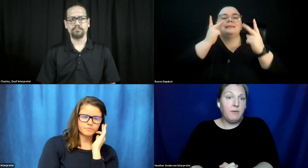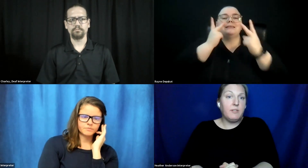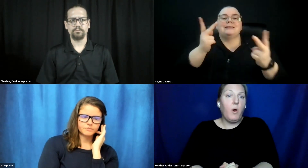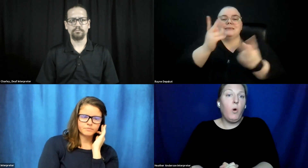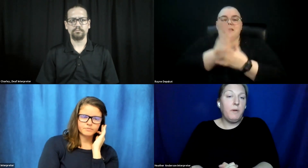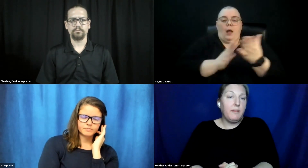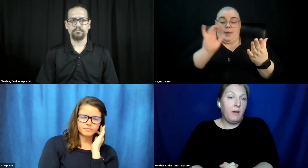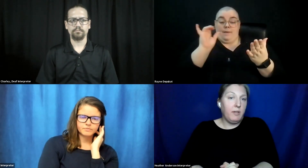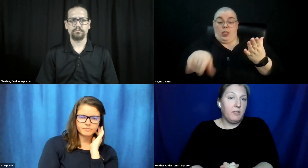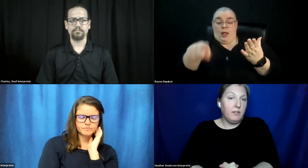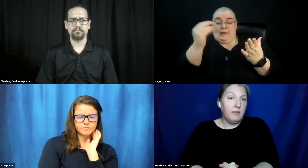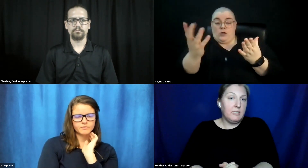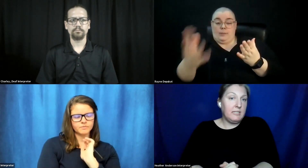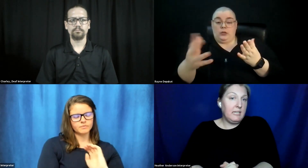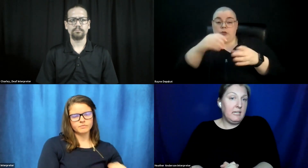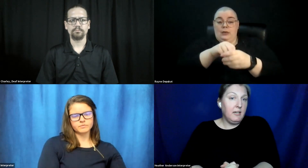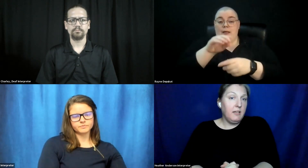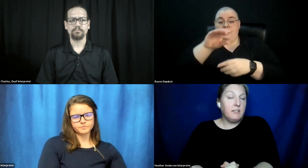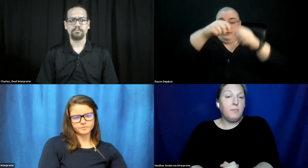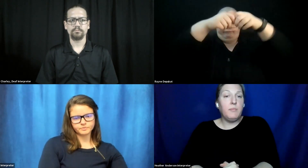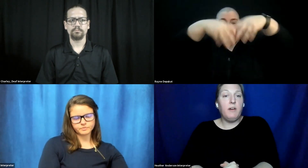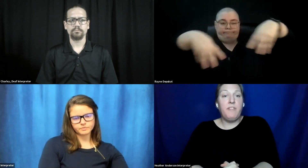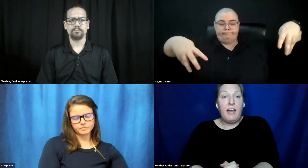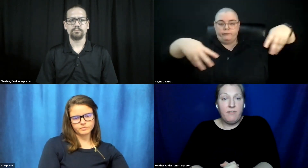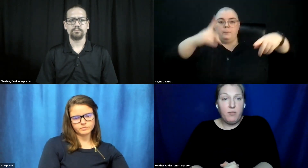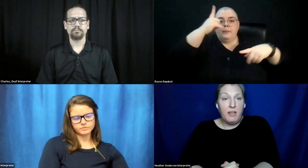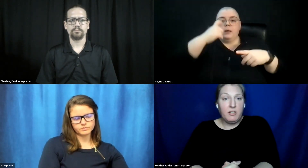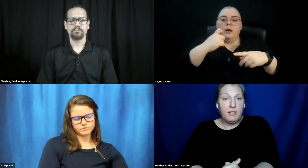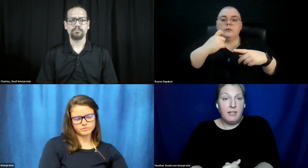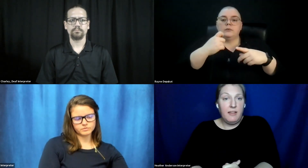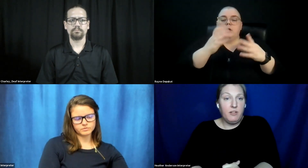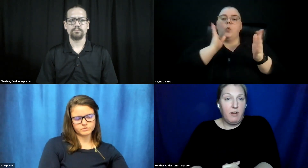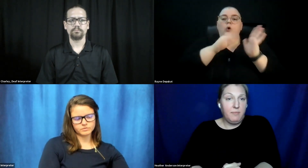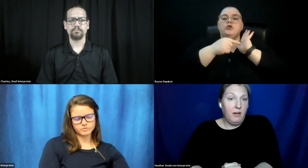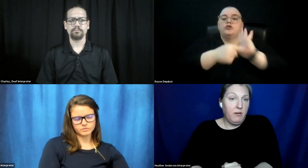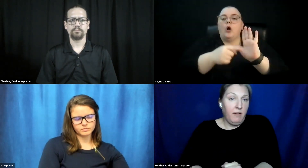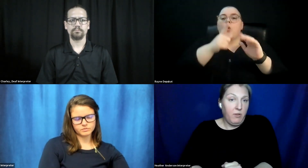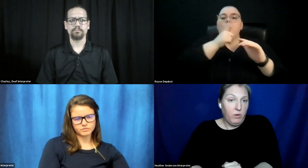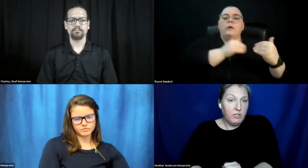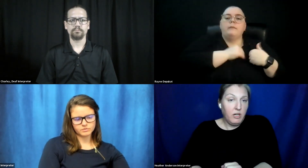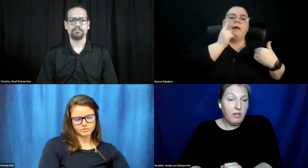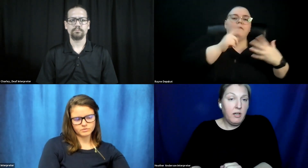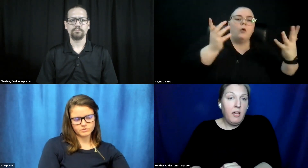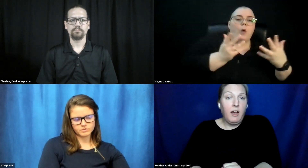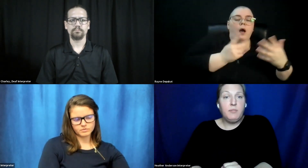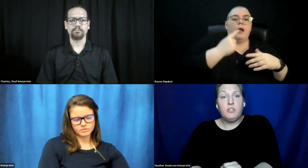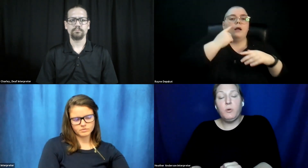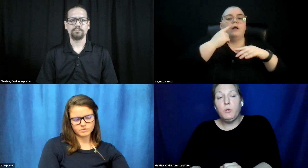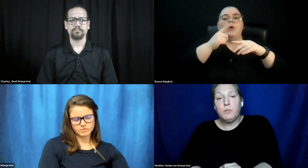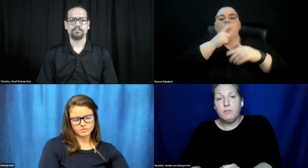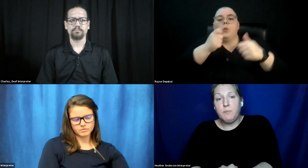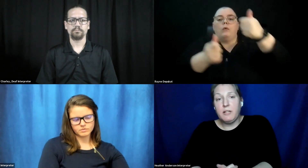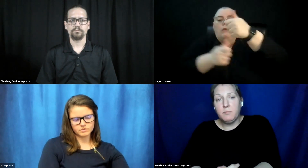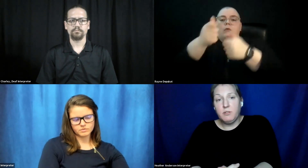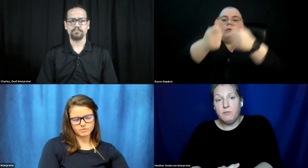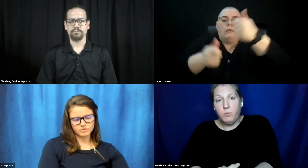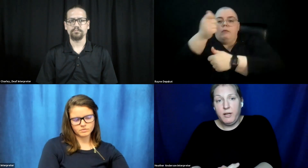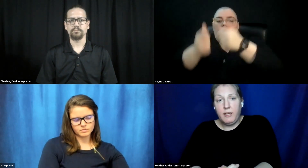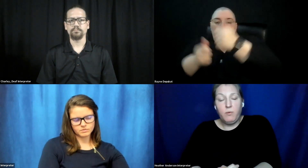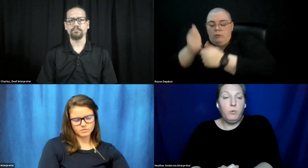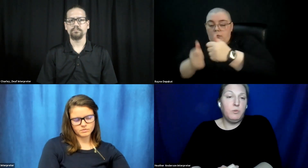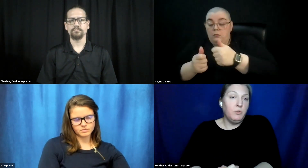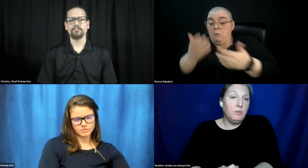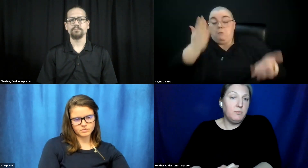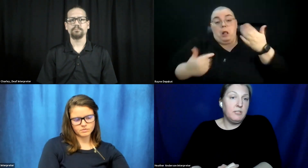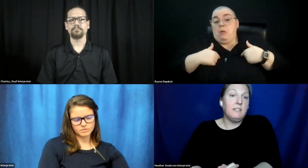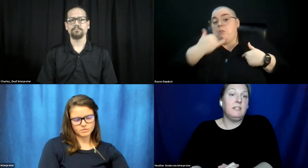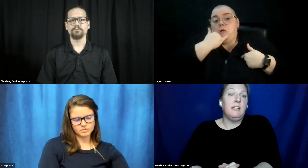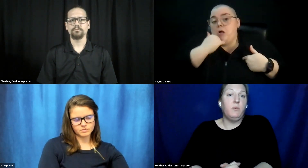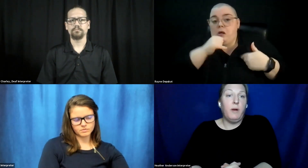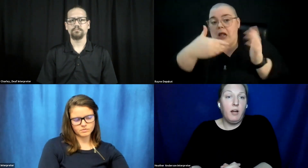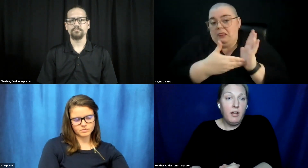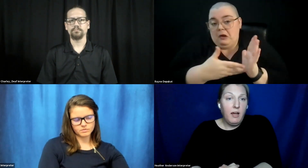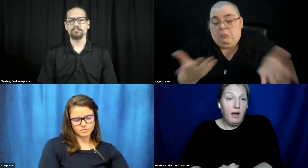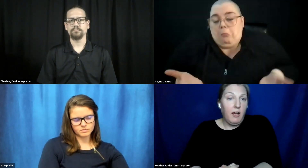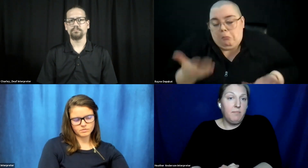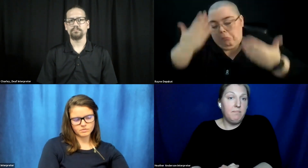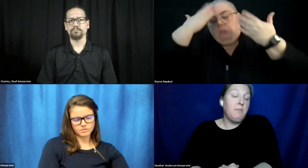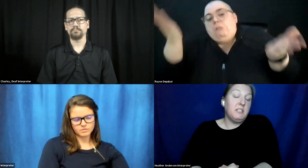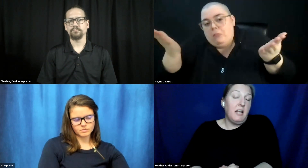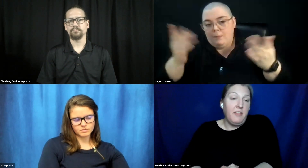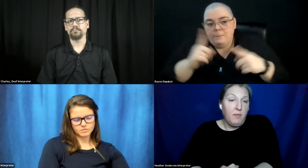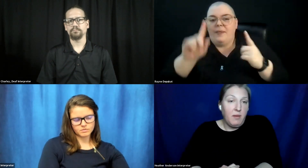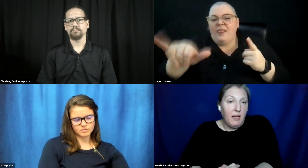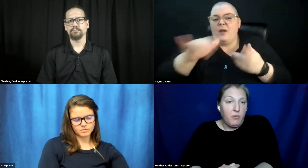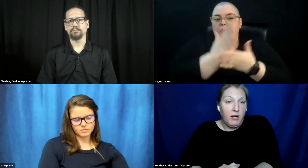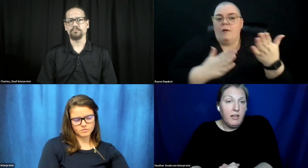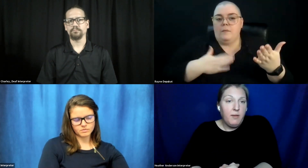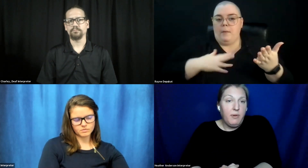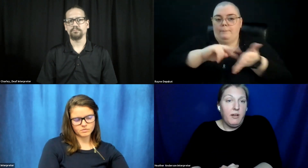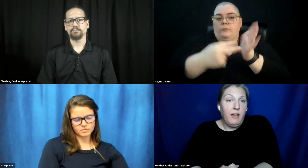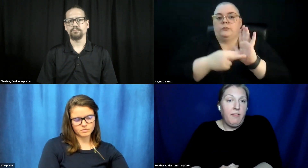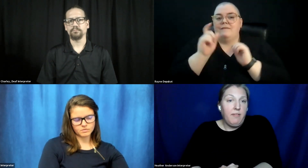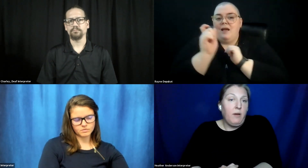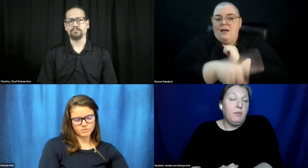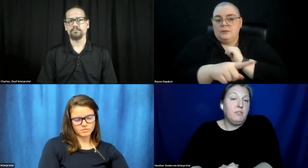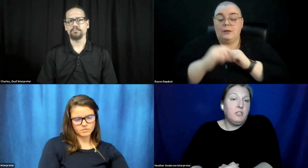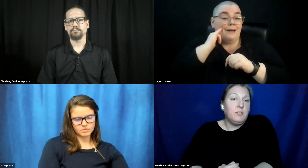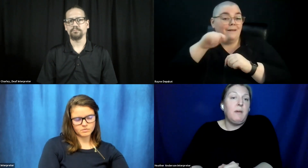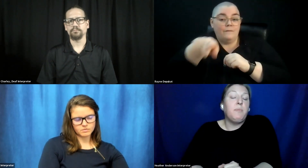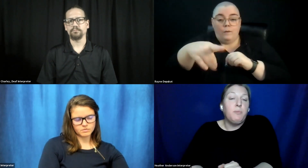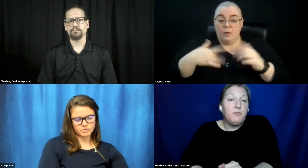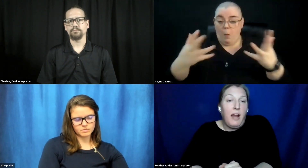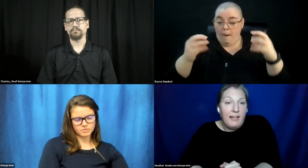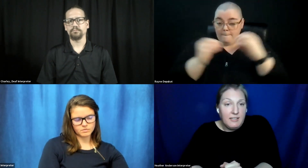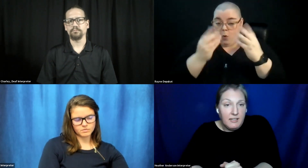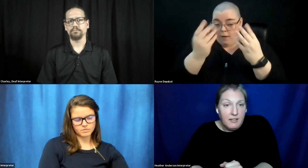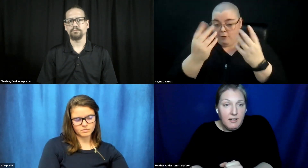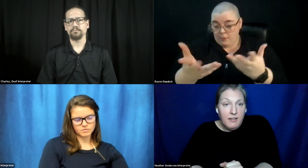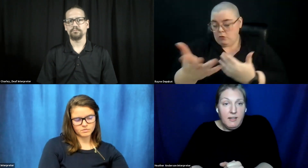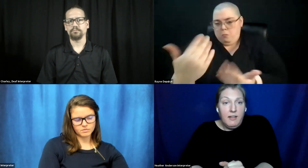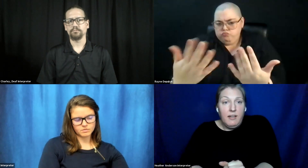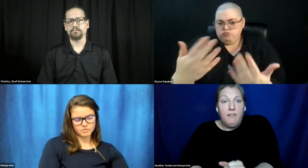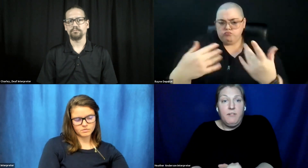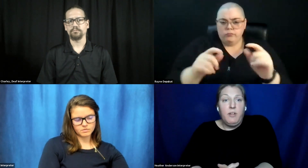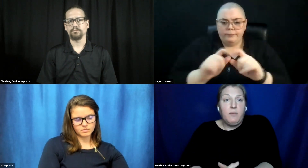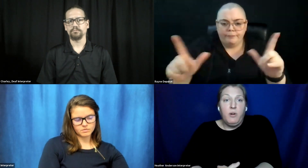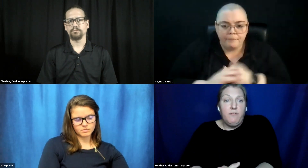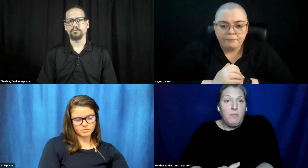And because I was hoping that we could see some of that information in the drop down of the org chart to show who was responsible for what and who's duties were designated where maybe it's not there maybe I'm wrong, but that was just my purpose for asking.